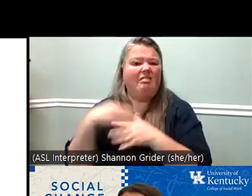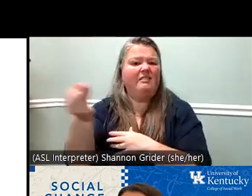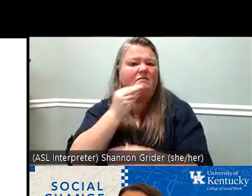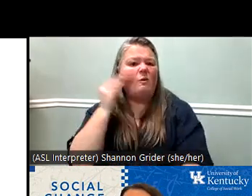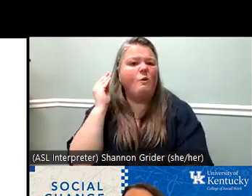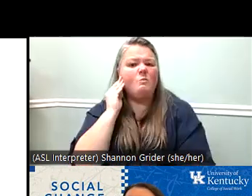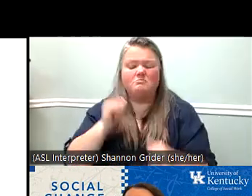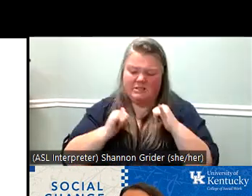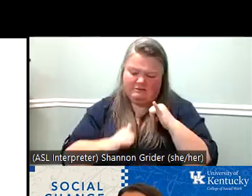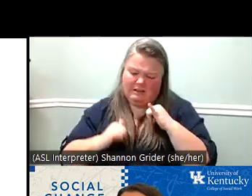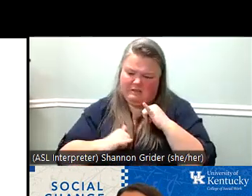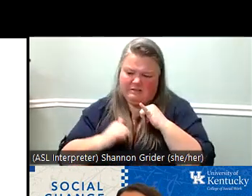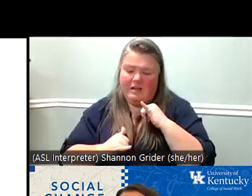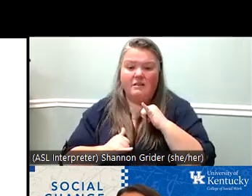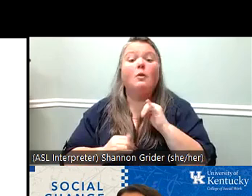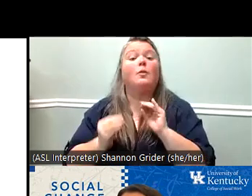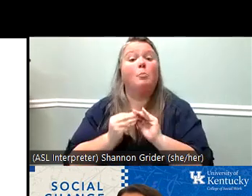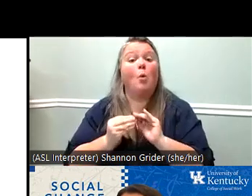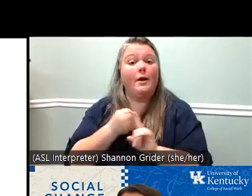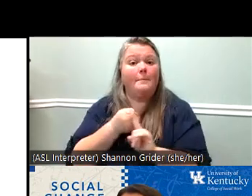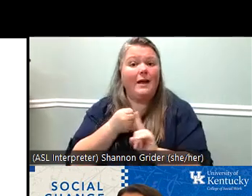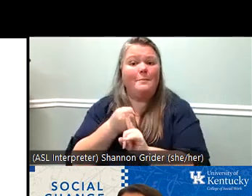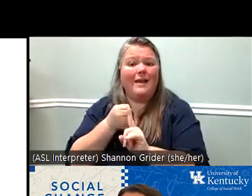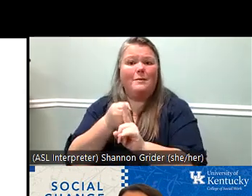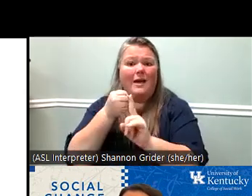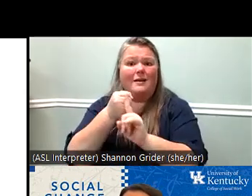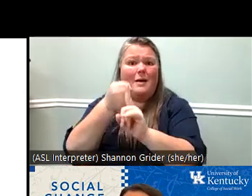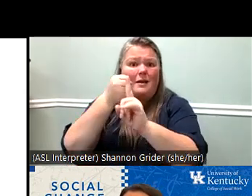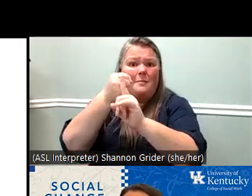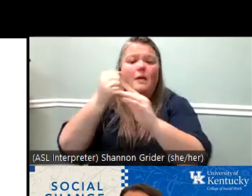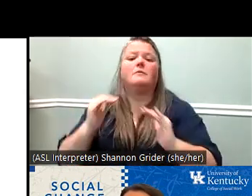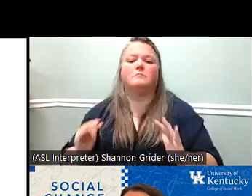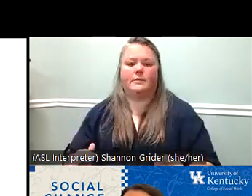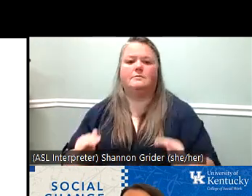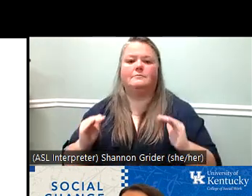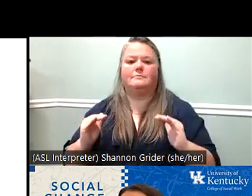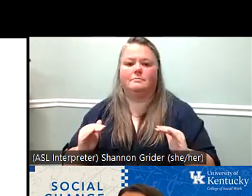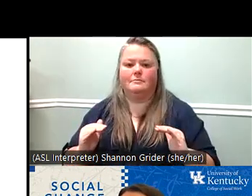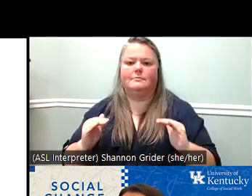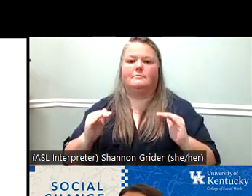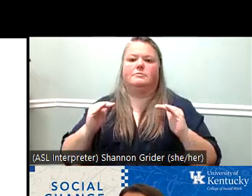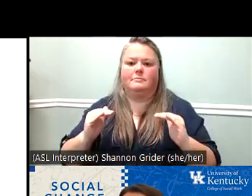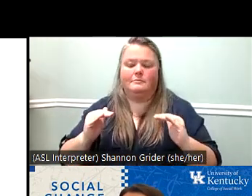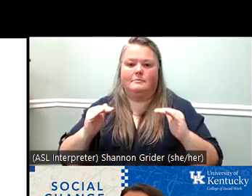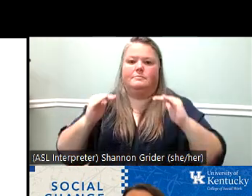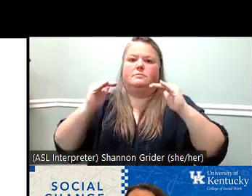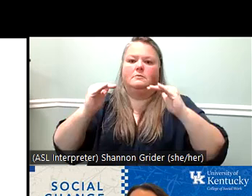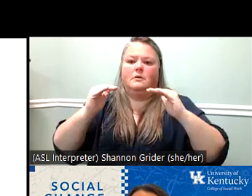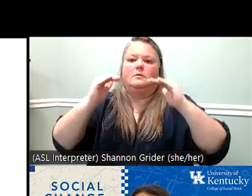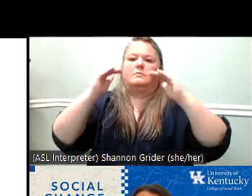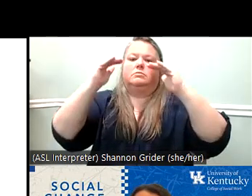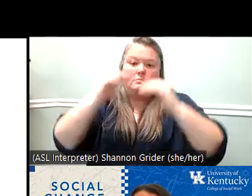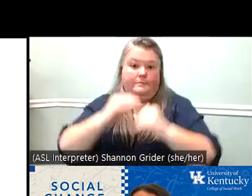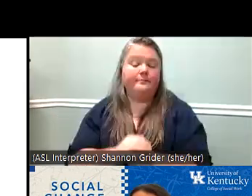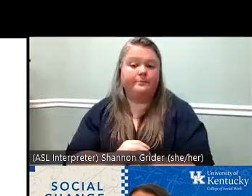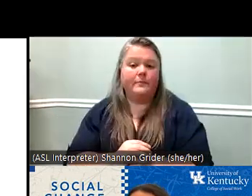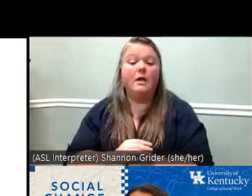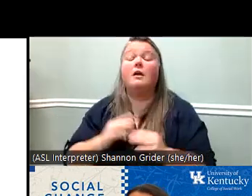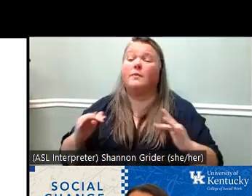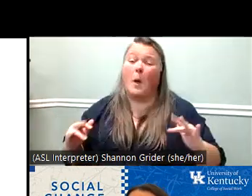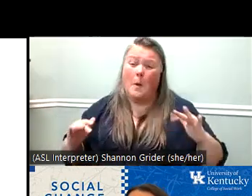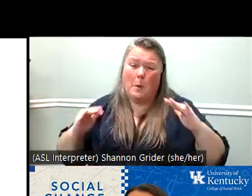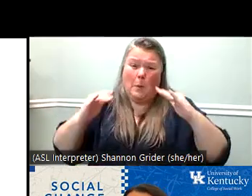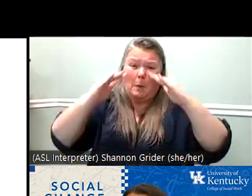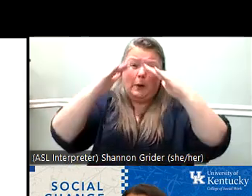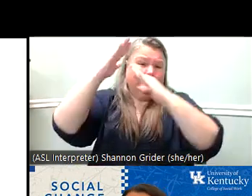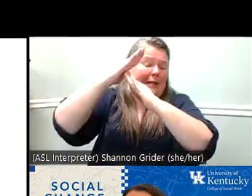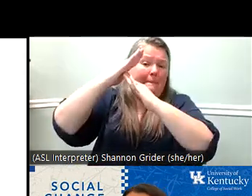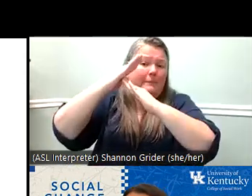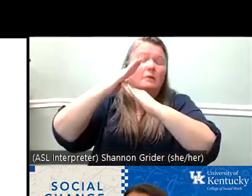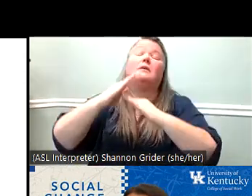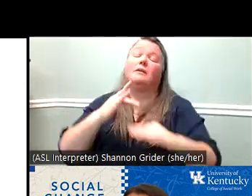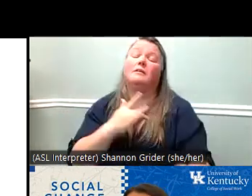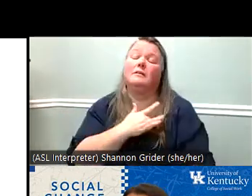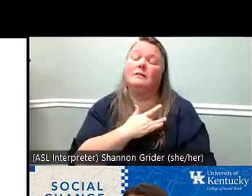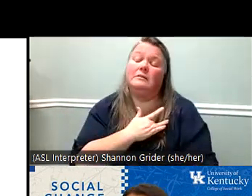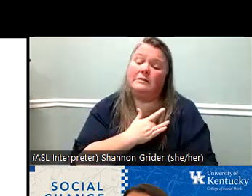IF IT'S AFFECTING YOUR FOOD OR THE WAY YOU EAT, IF IT'S AFFECTING YOUR RELATIONSHIPS, IF IT'S AFFECTING YOUR JOB, IF IT'S AFFECTING YOUR ABILITY TO LEAVE